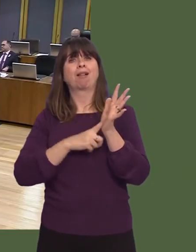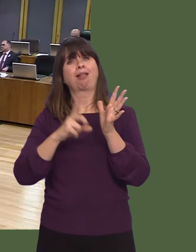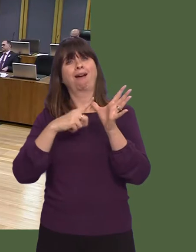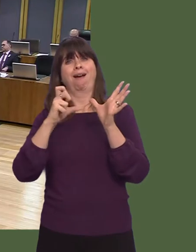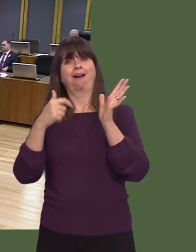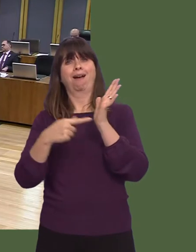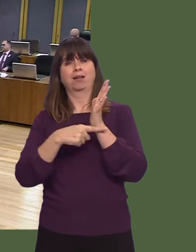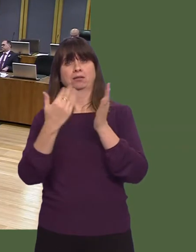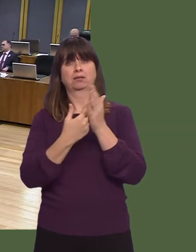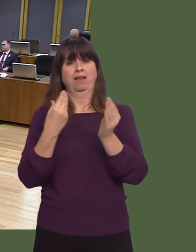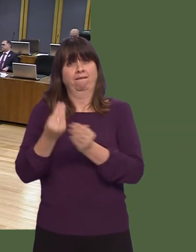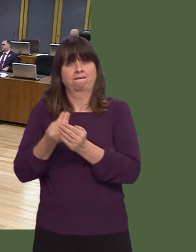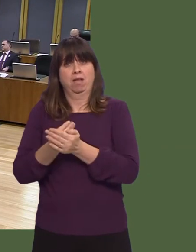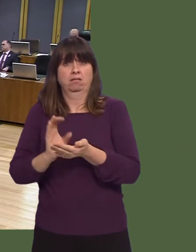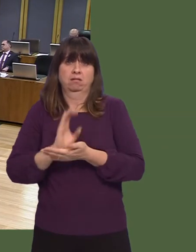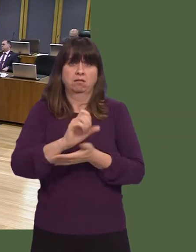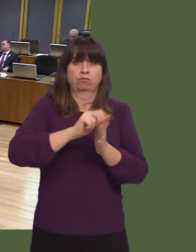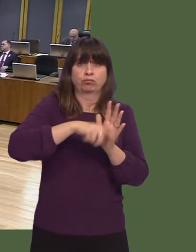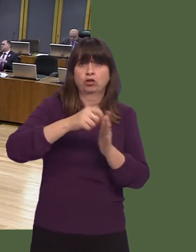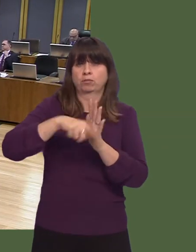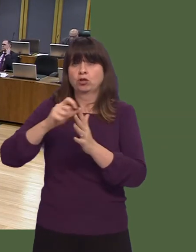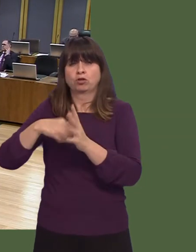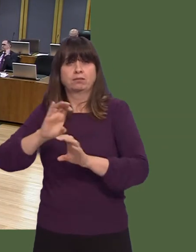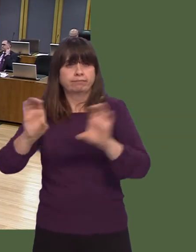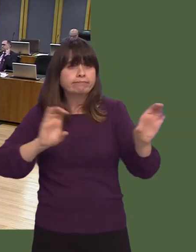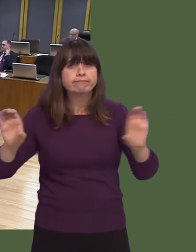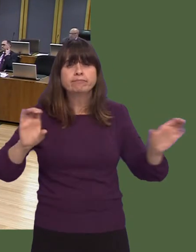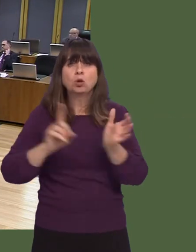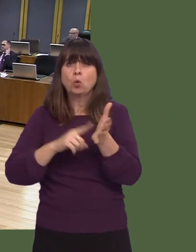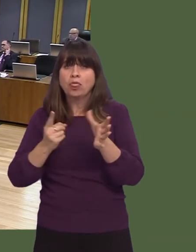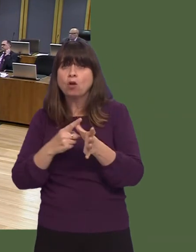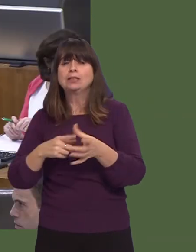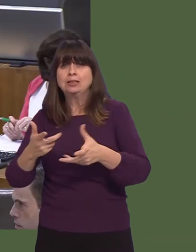through his own schemes and by making funding available to local authorities. The active